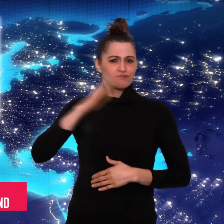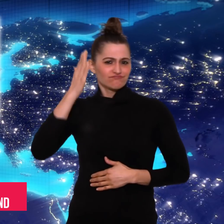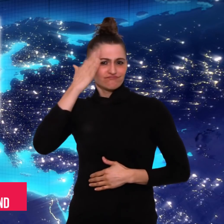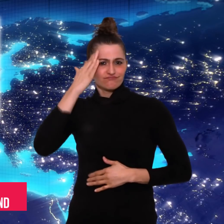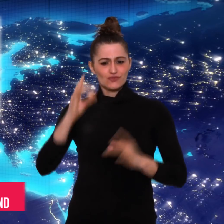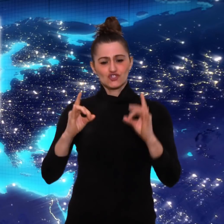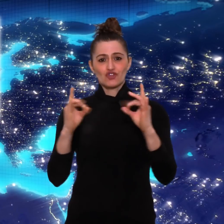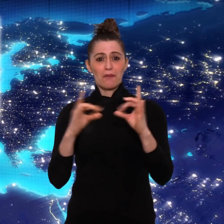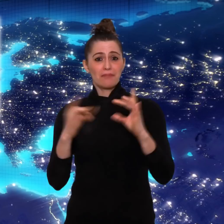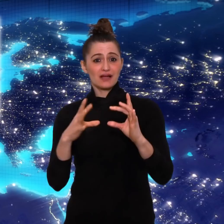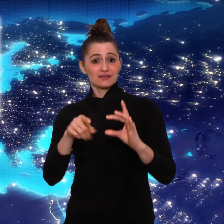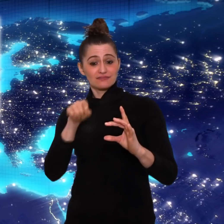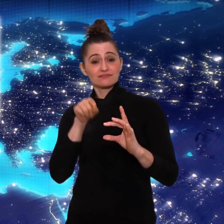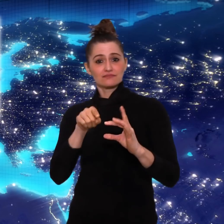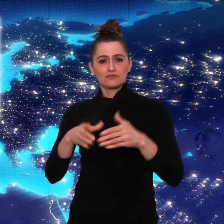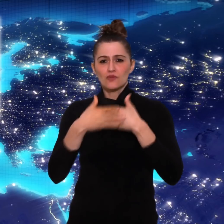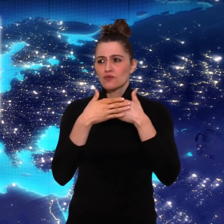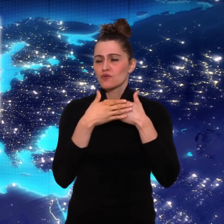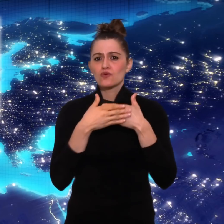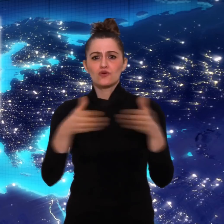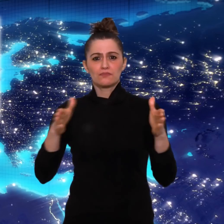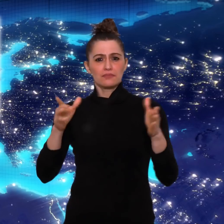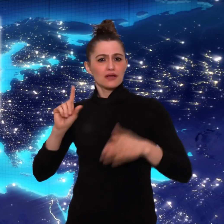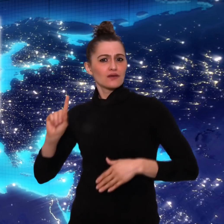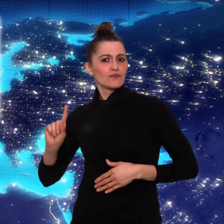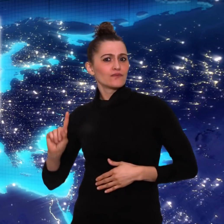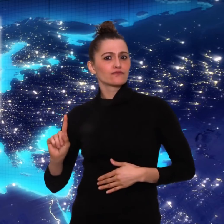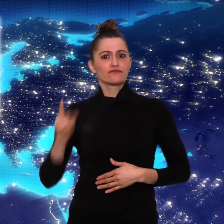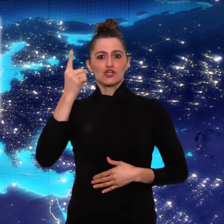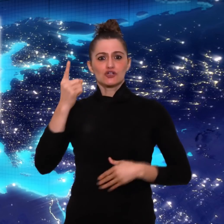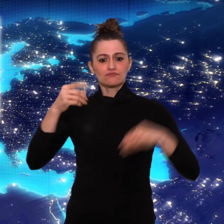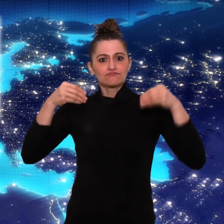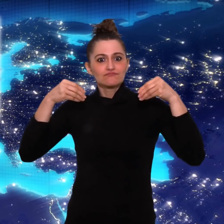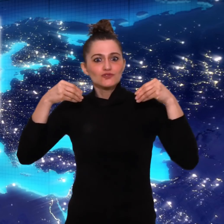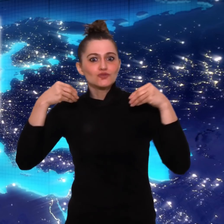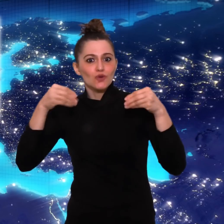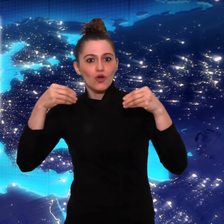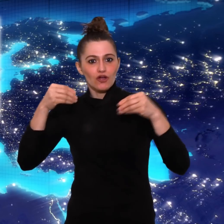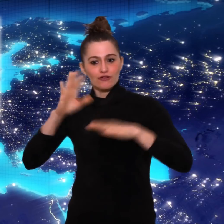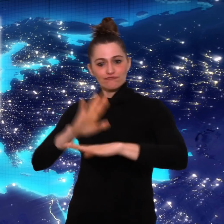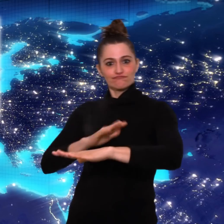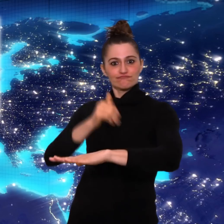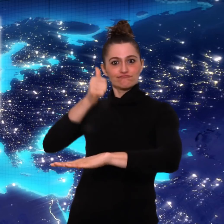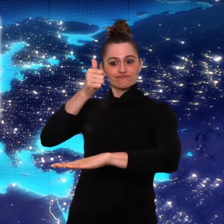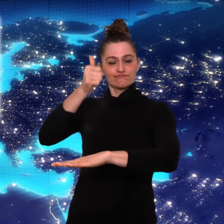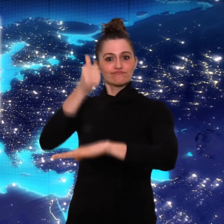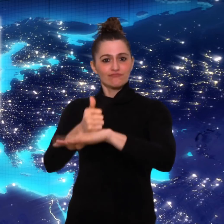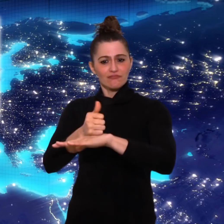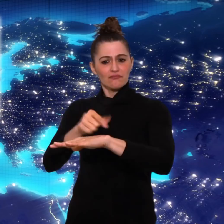coffee chain, opened its first sign